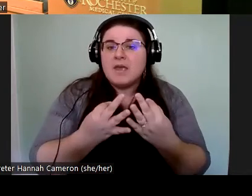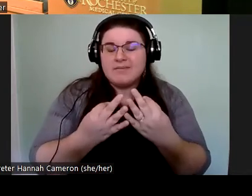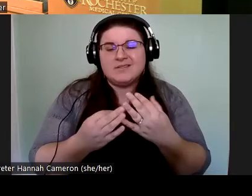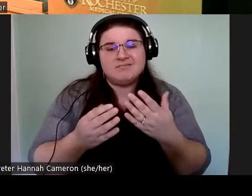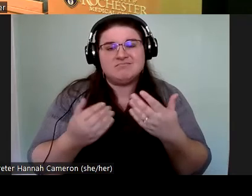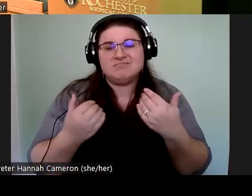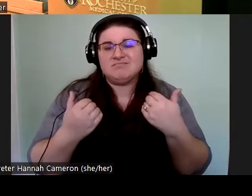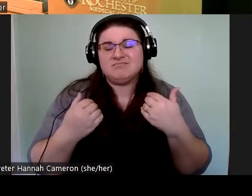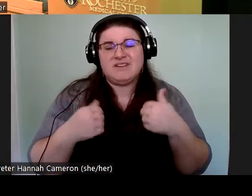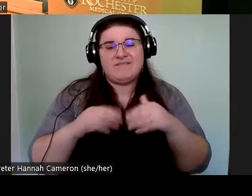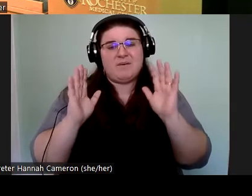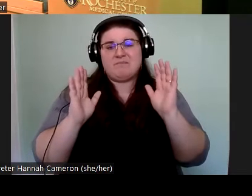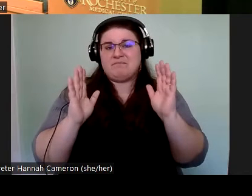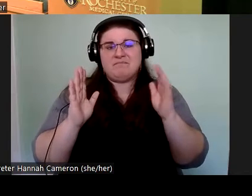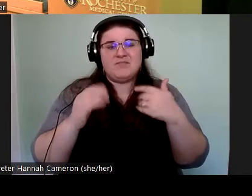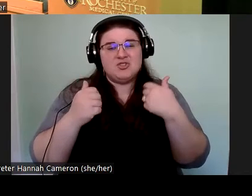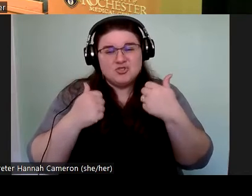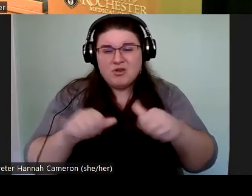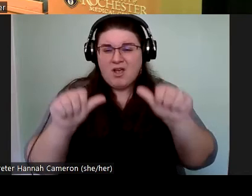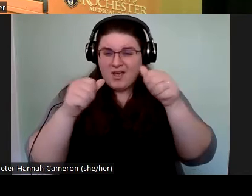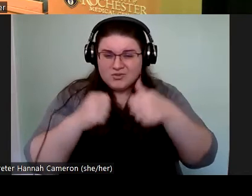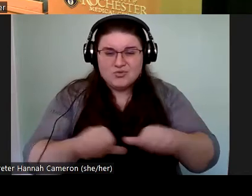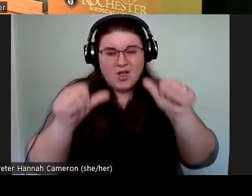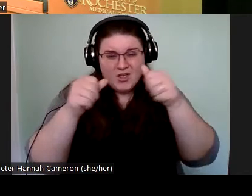try to find out where the person is try to find out when they're leaving the hospital and they're